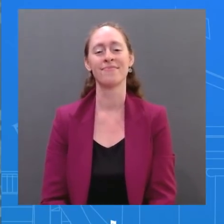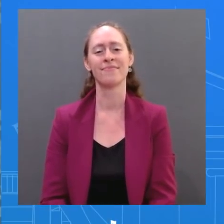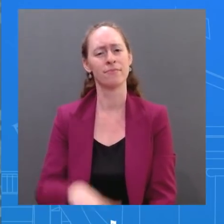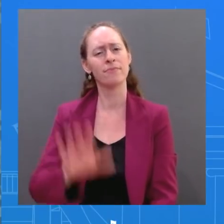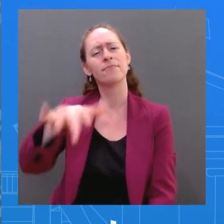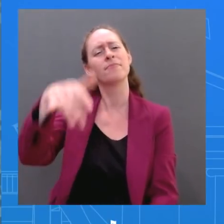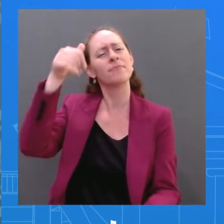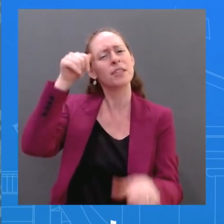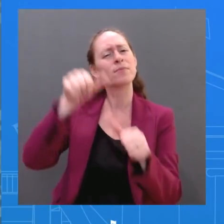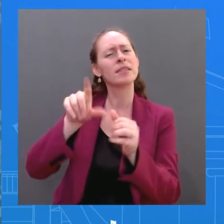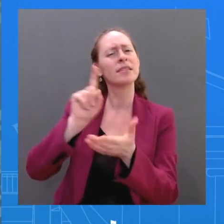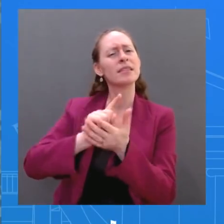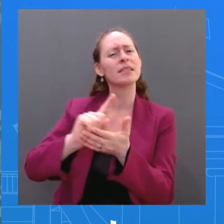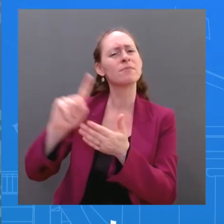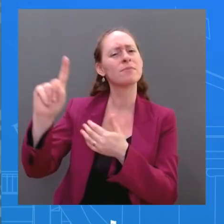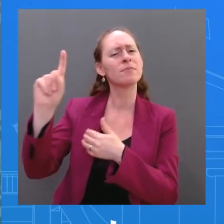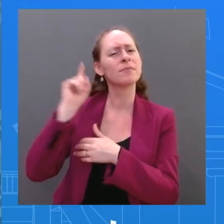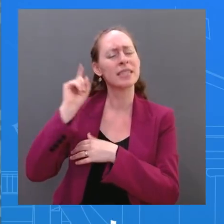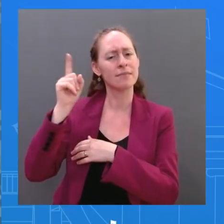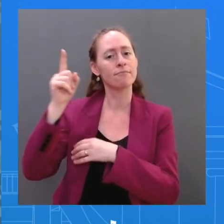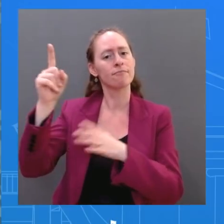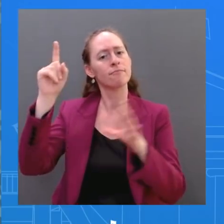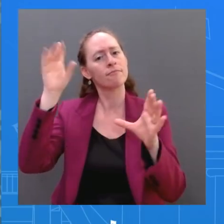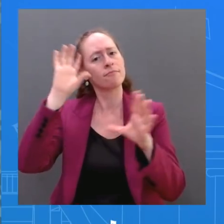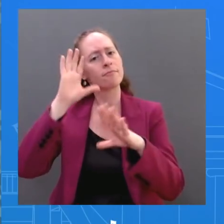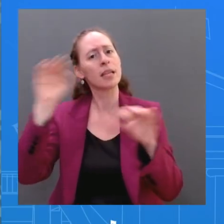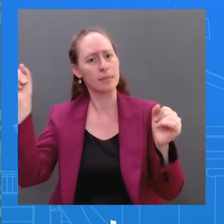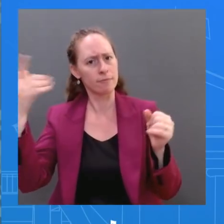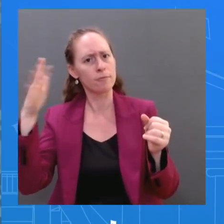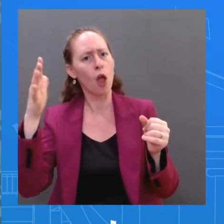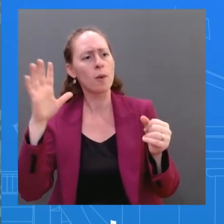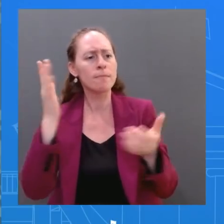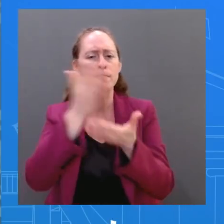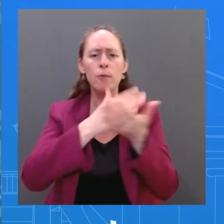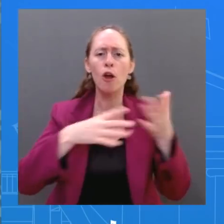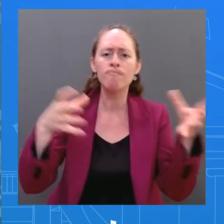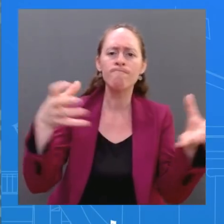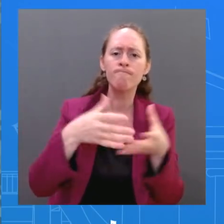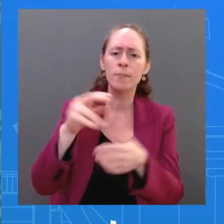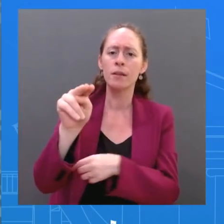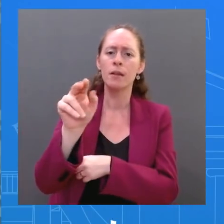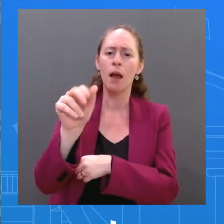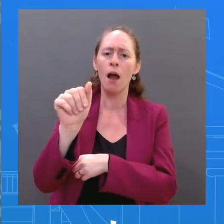in Madrid for a historic NATO Summit, as you heard him speak at the press conference